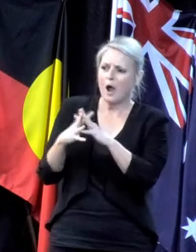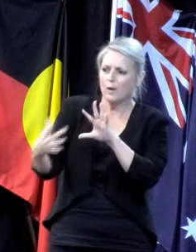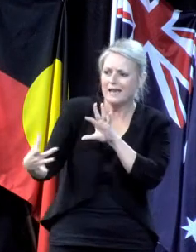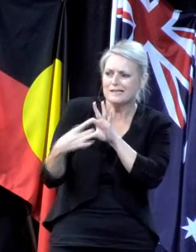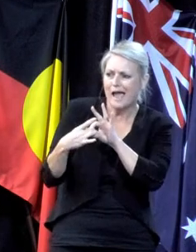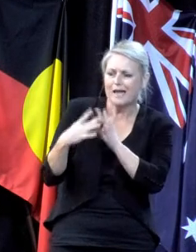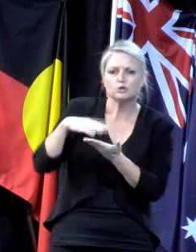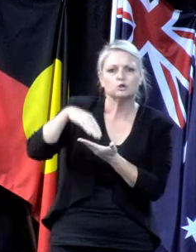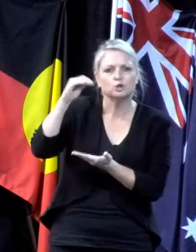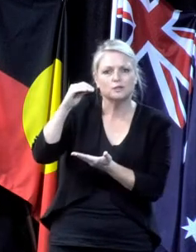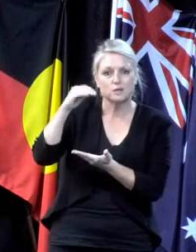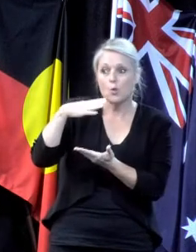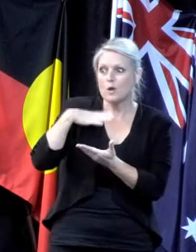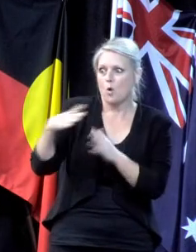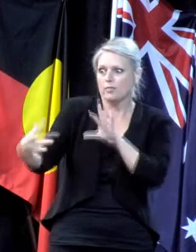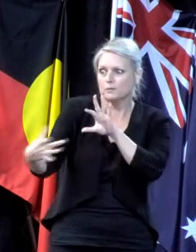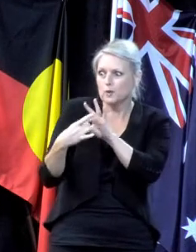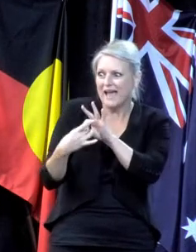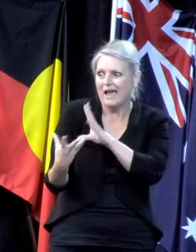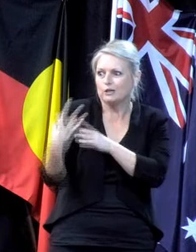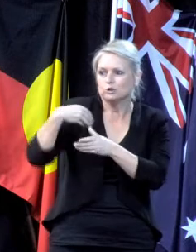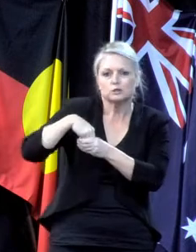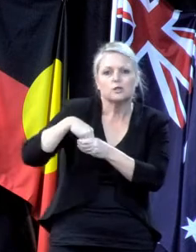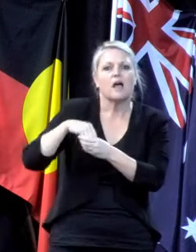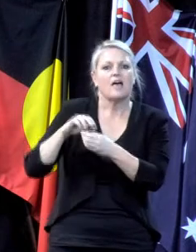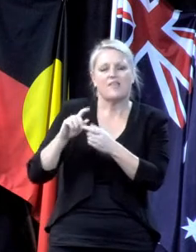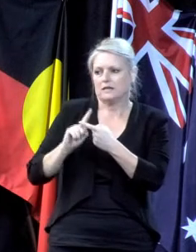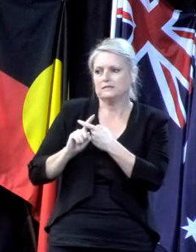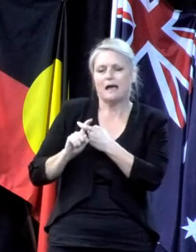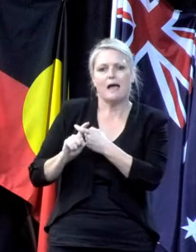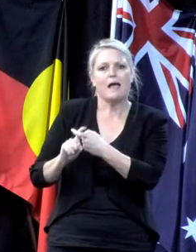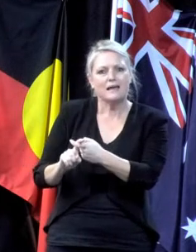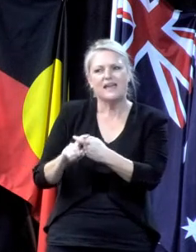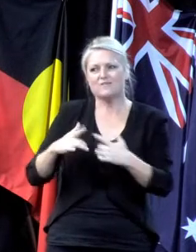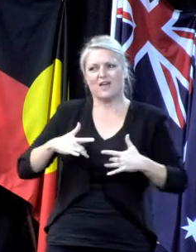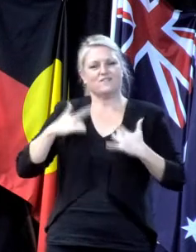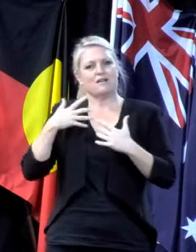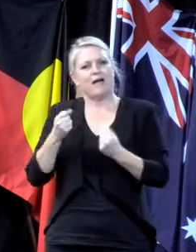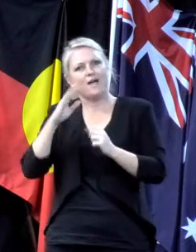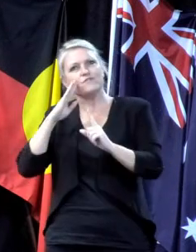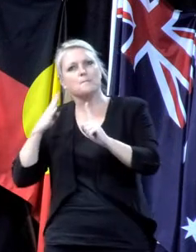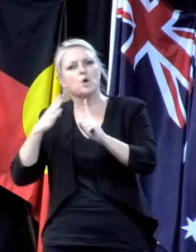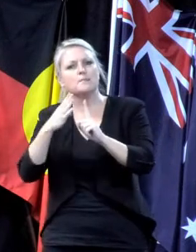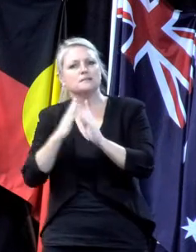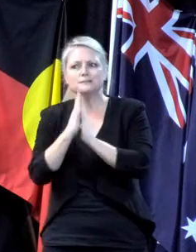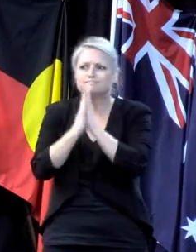engaged with something that they enjoy, something that they see some purpose in, and I think we’re all looking for... For programs and activities